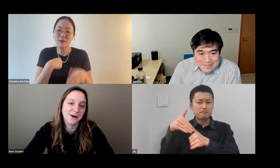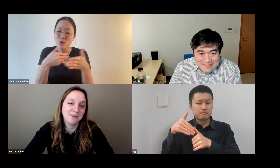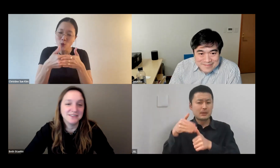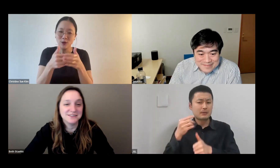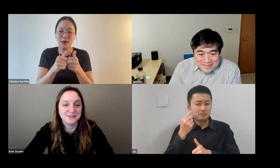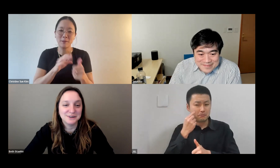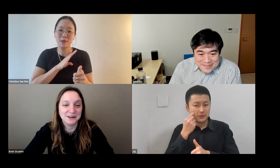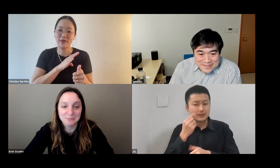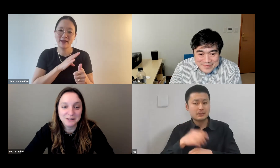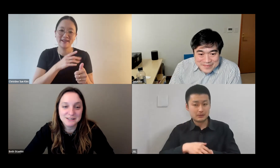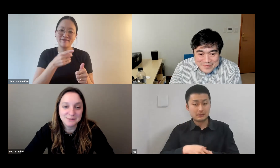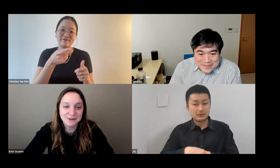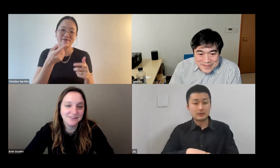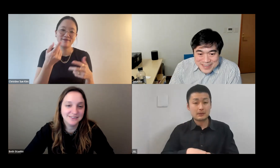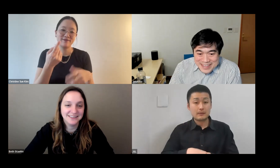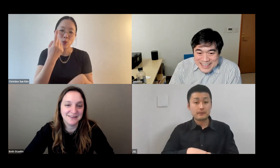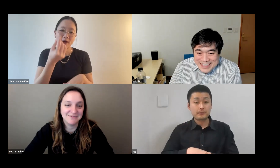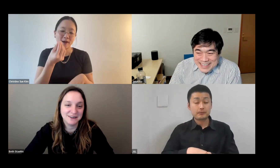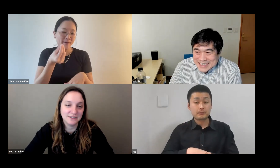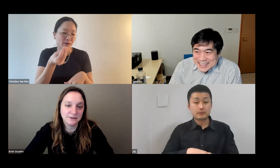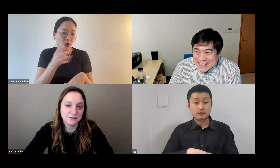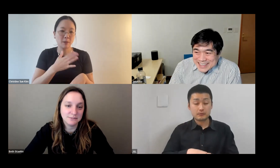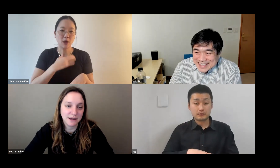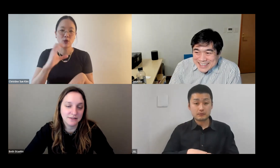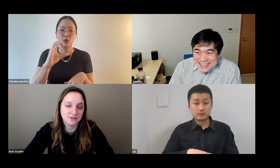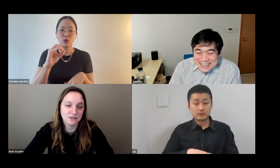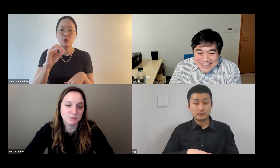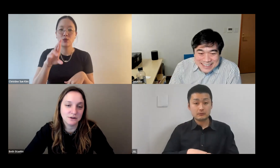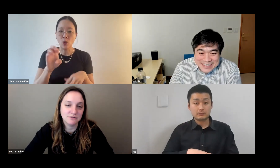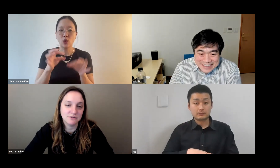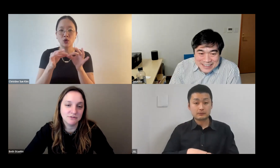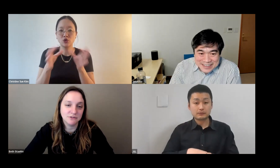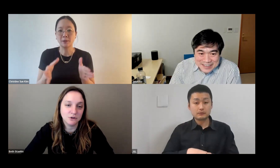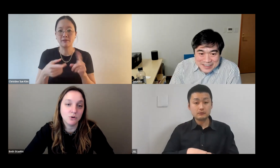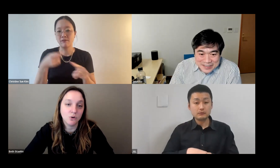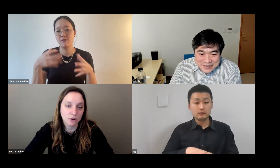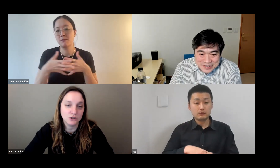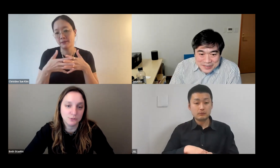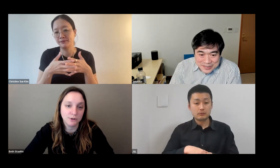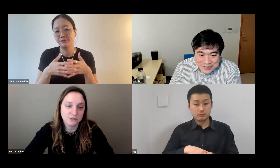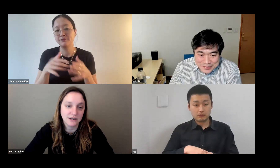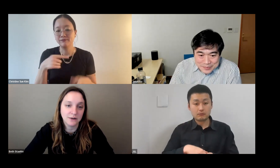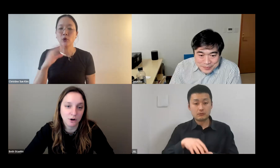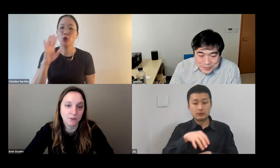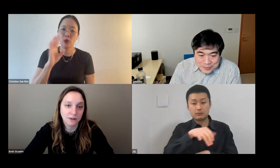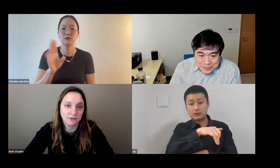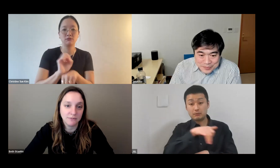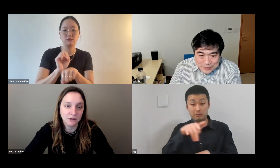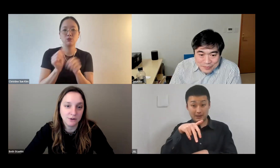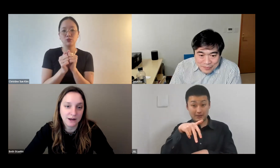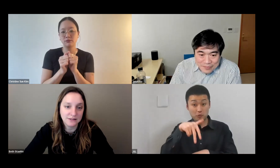Beth is also irreplaceable. Like, I'm very close to Beth. She's one of the few core interpreters that I work with from the U.S.